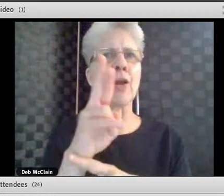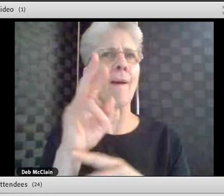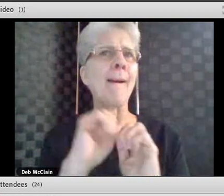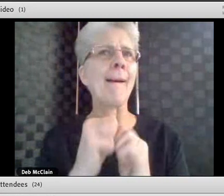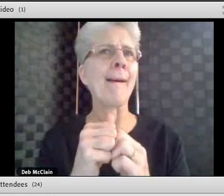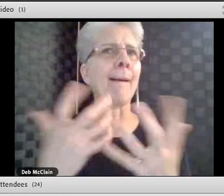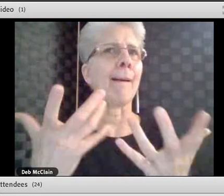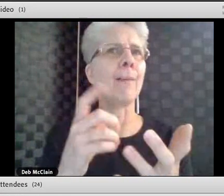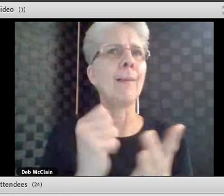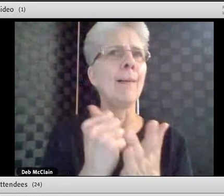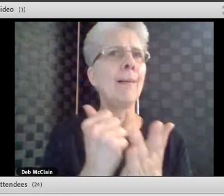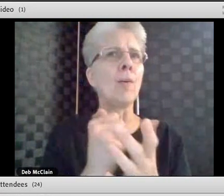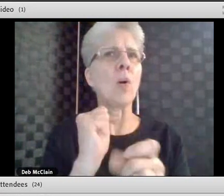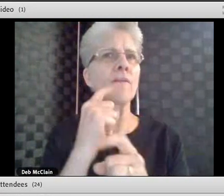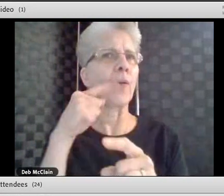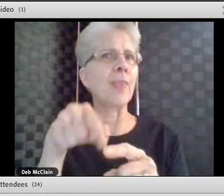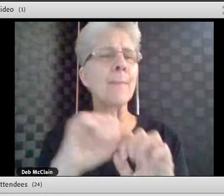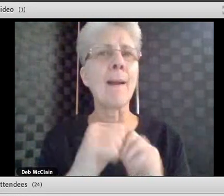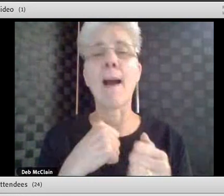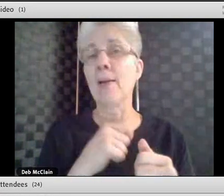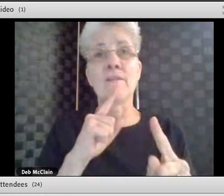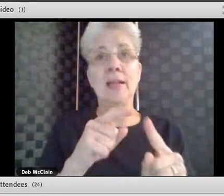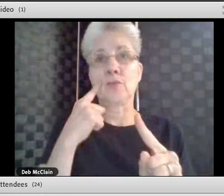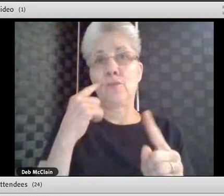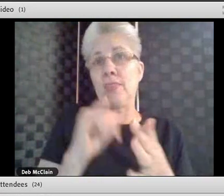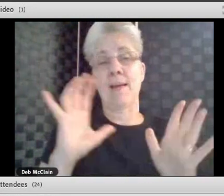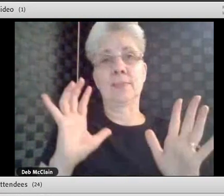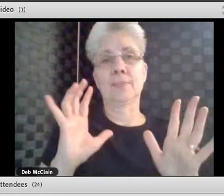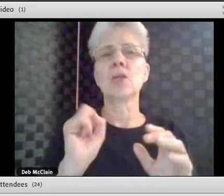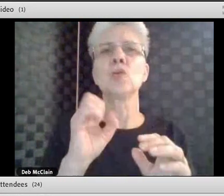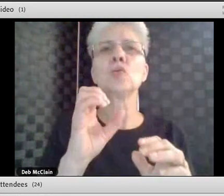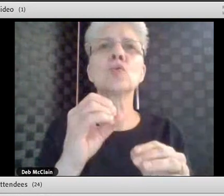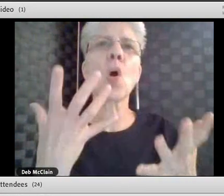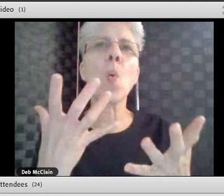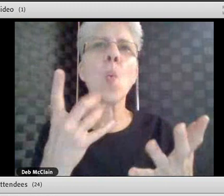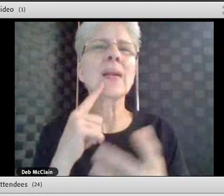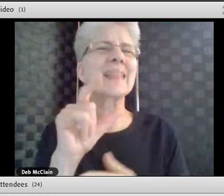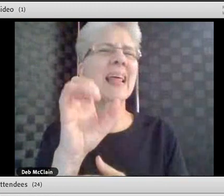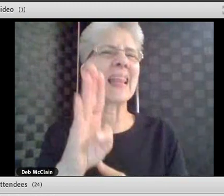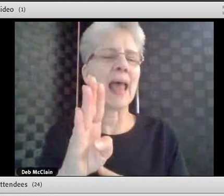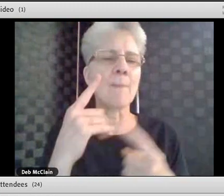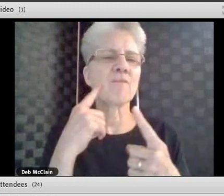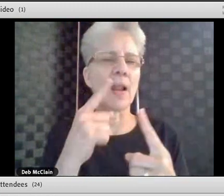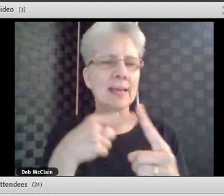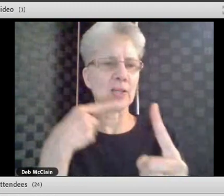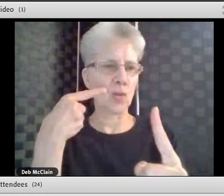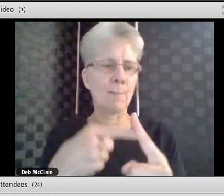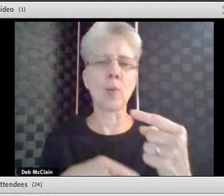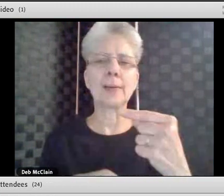How are they going to use virtual reality? How is this going to work? And I don't have the answer to that. So what is a lab?